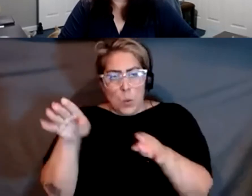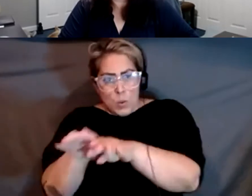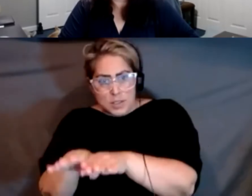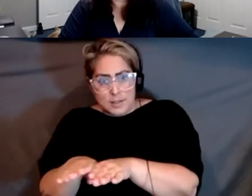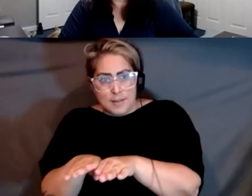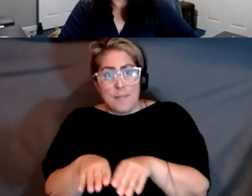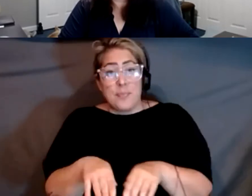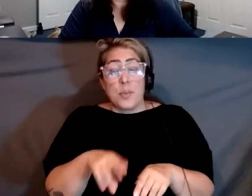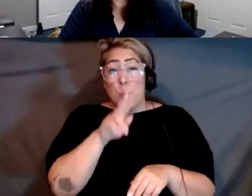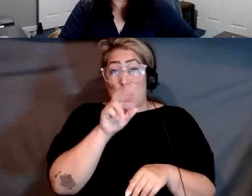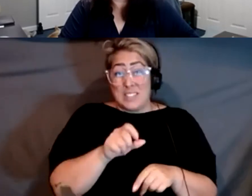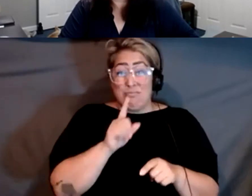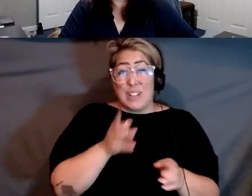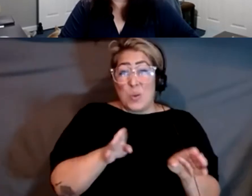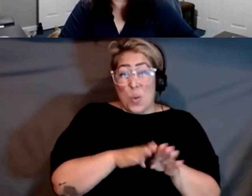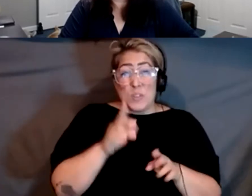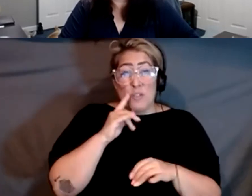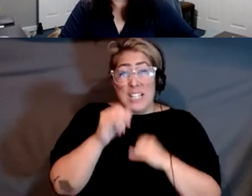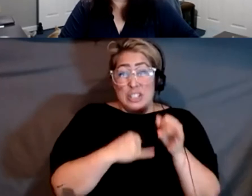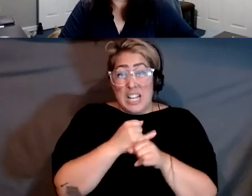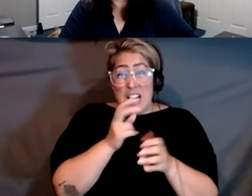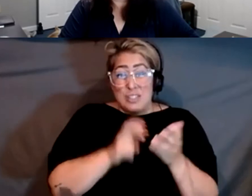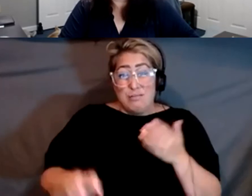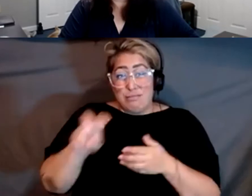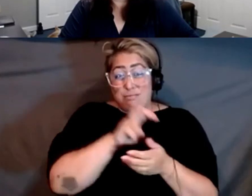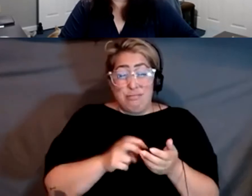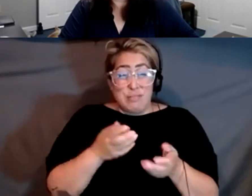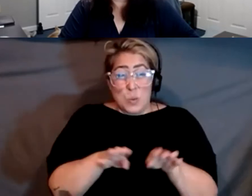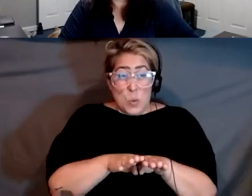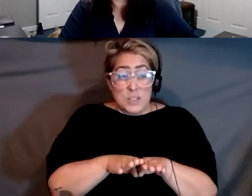travel. The NIE